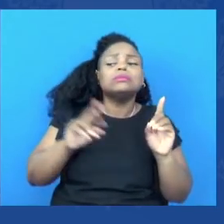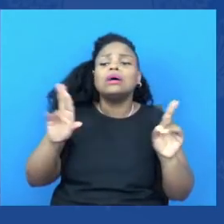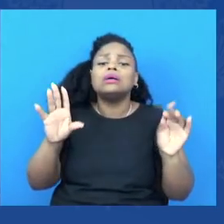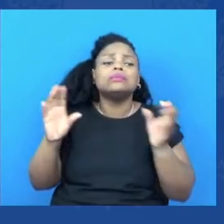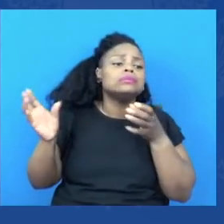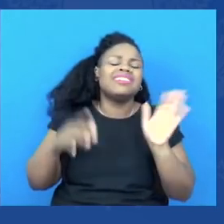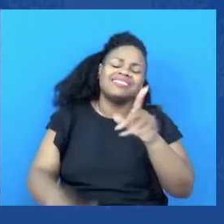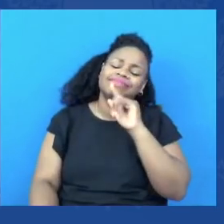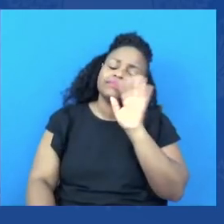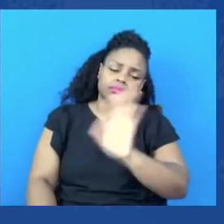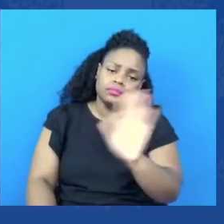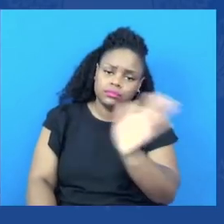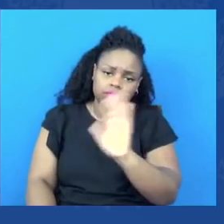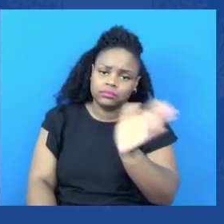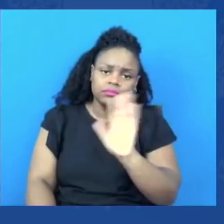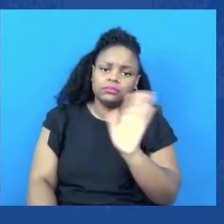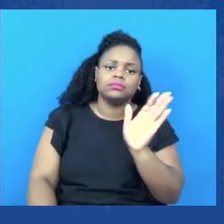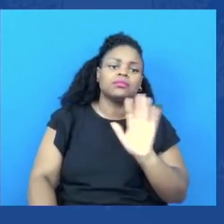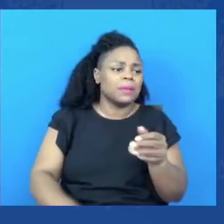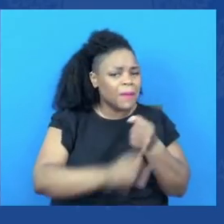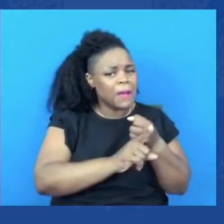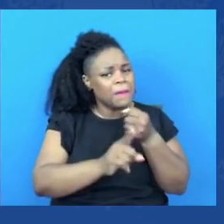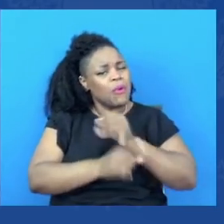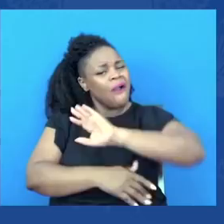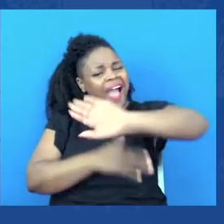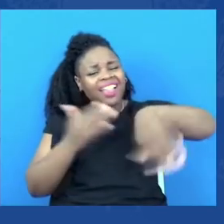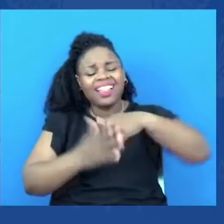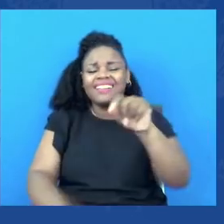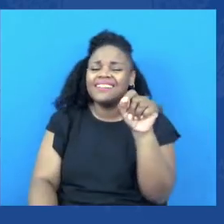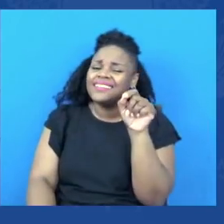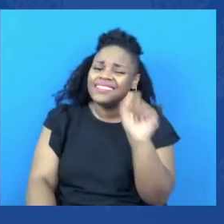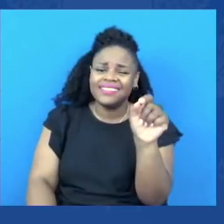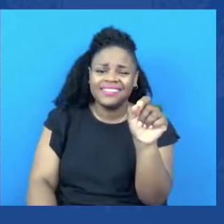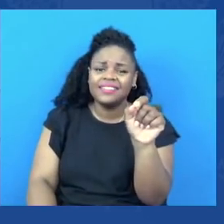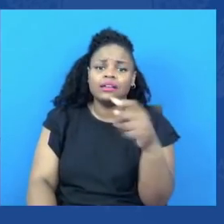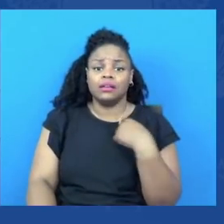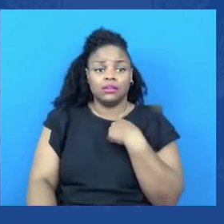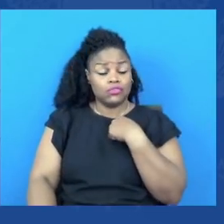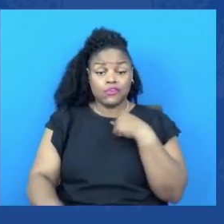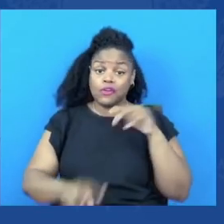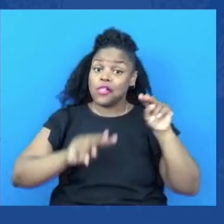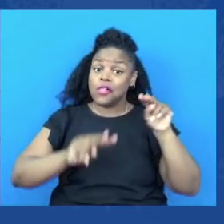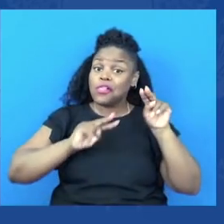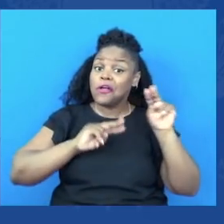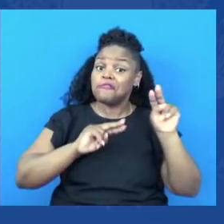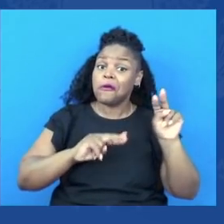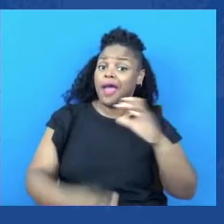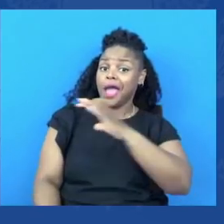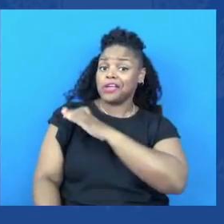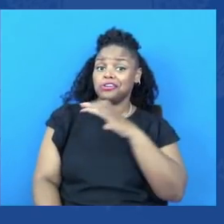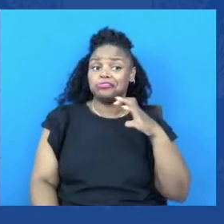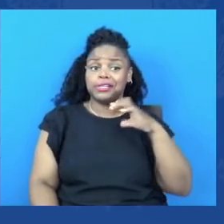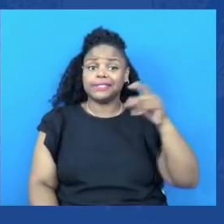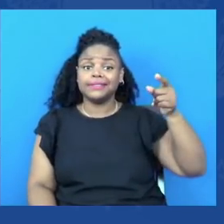I look forward to Congress getting this done. And there's another area -- this is another area where you can come together